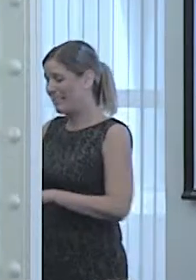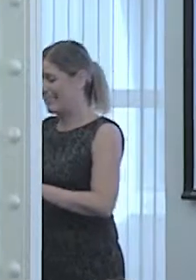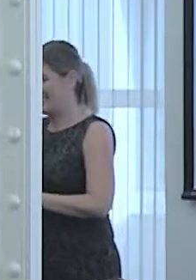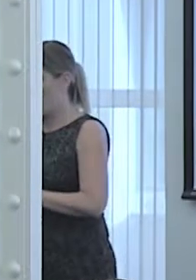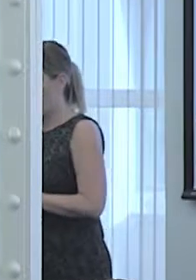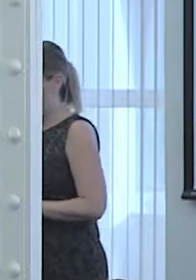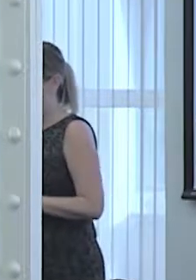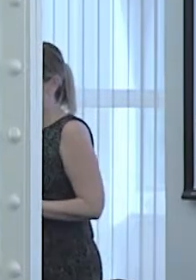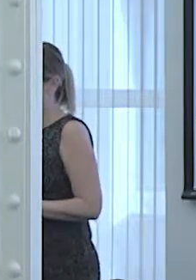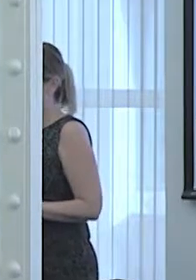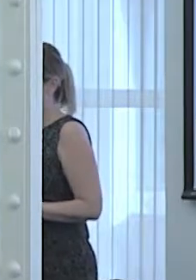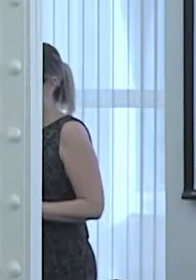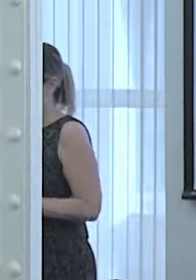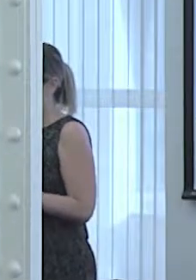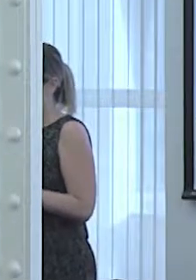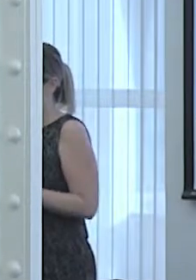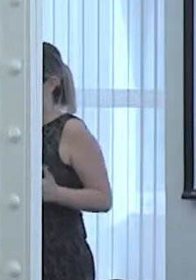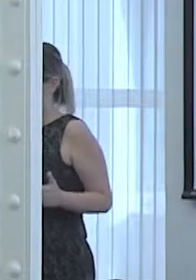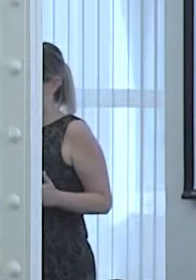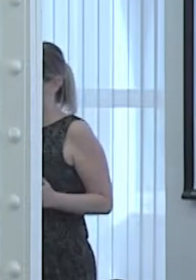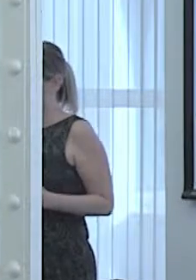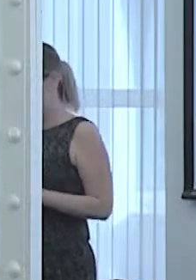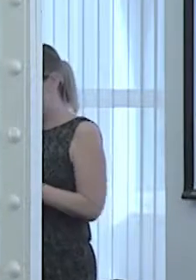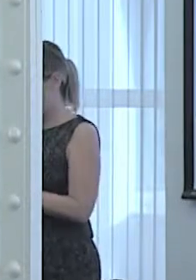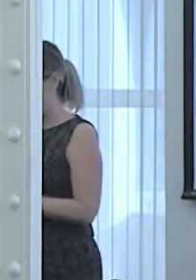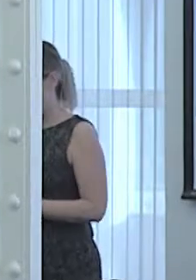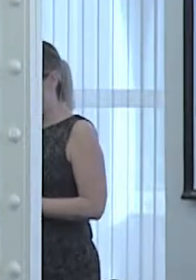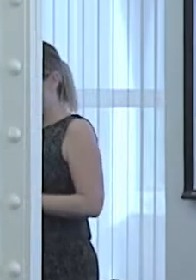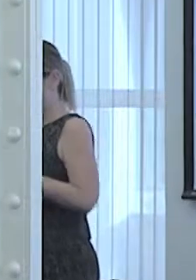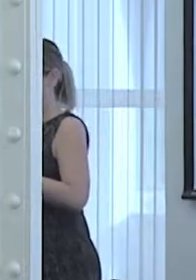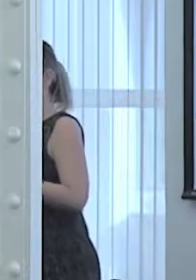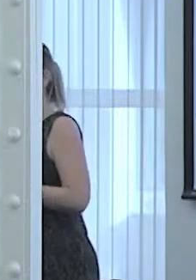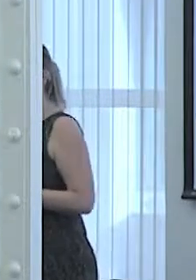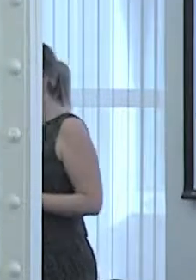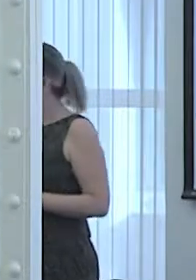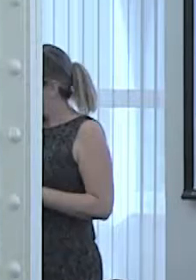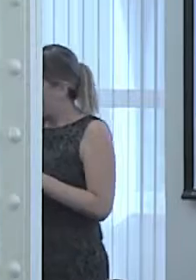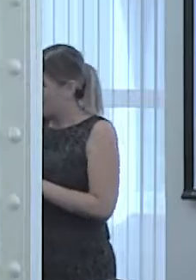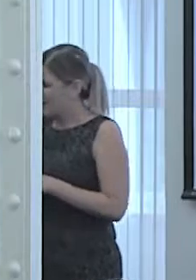That's how strong my Dom is. That's our business, and that is for us to have